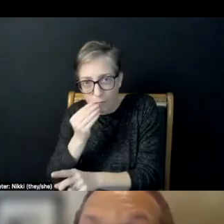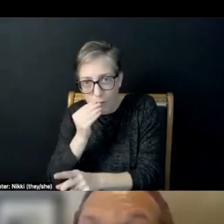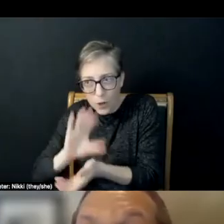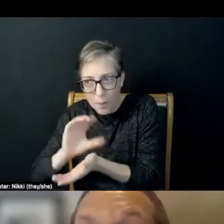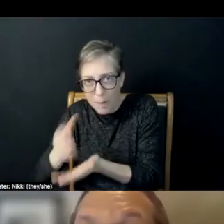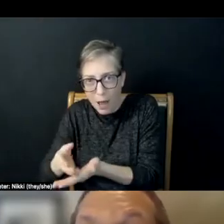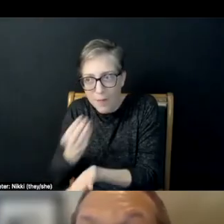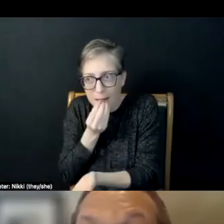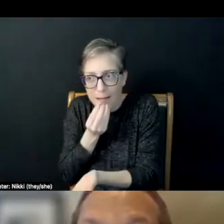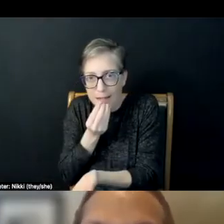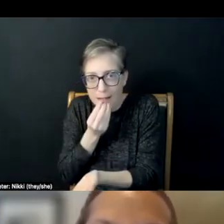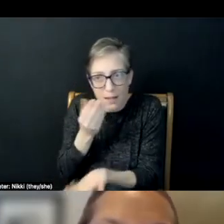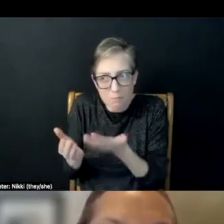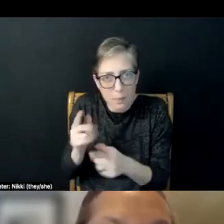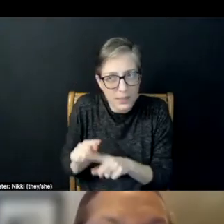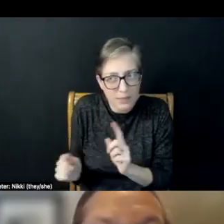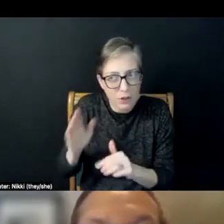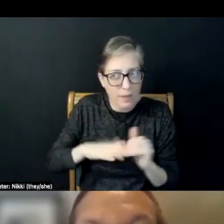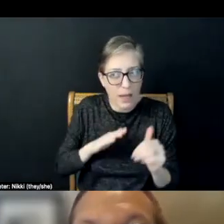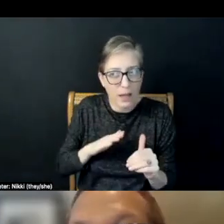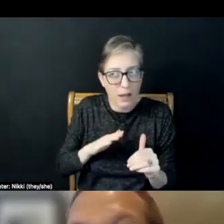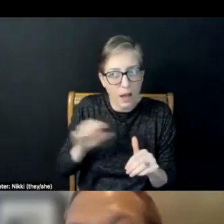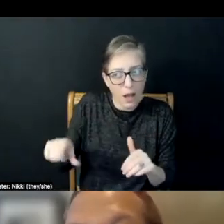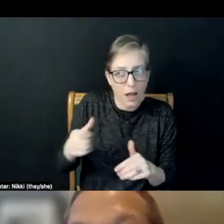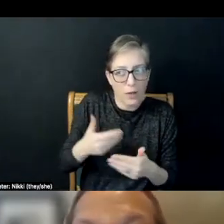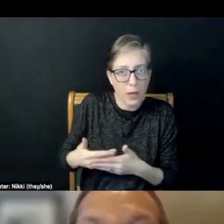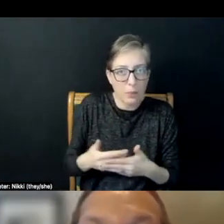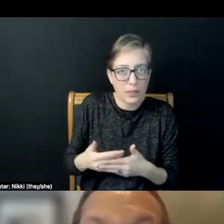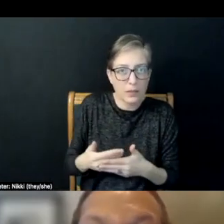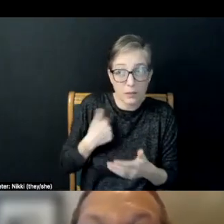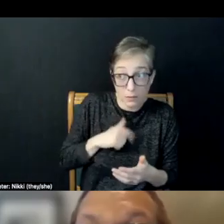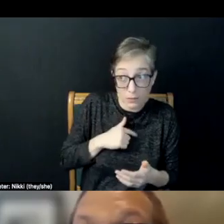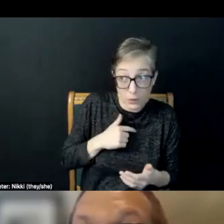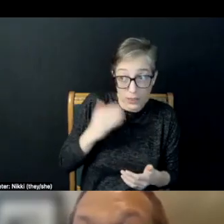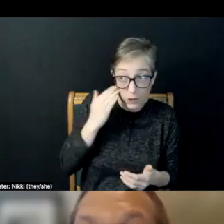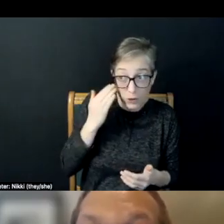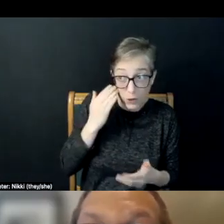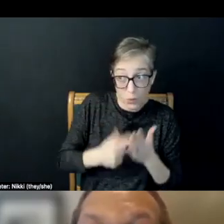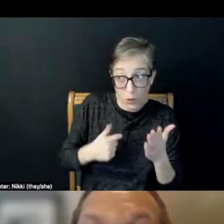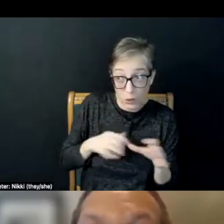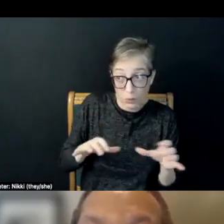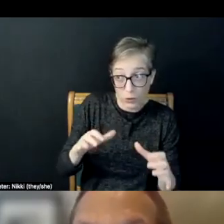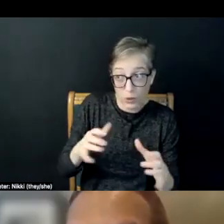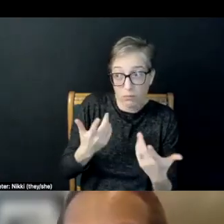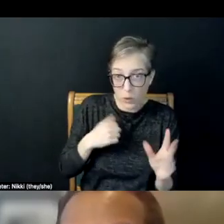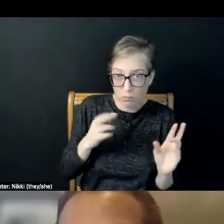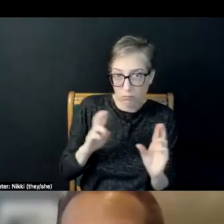impress upon them, not that we knew, we knew what we were doing as much as any young couple but that we were prepared for all of those pieces.